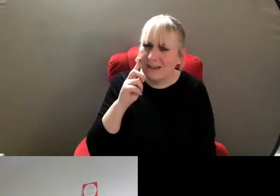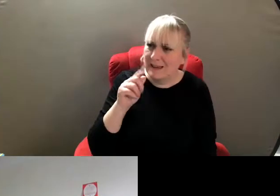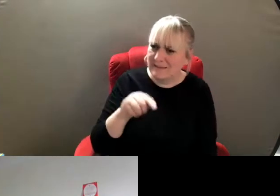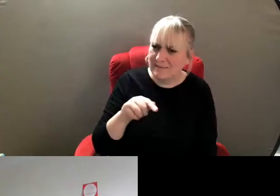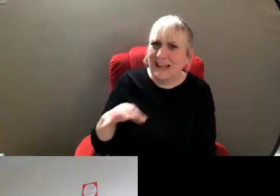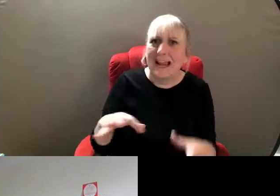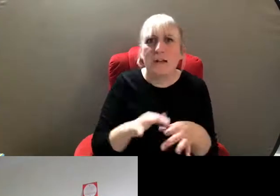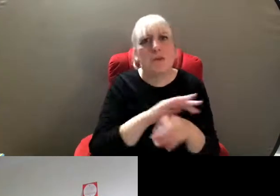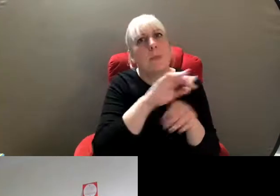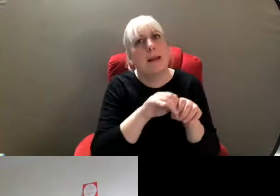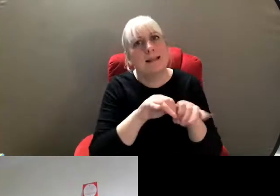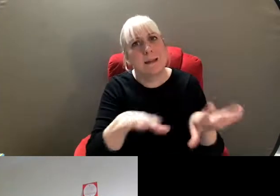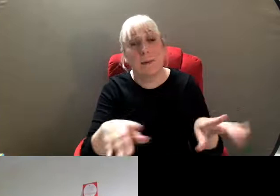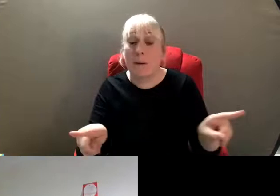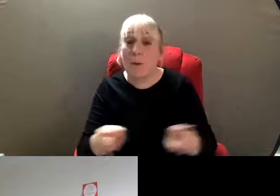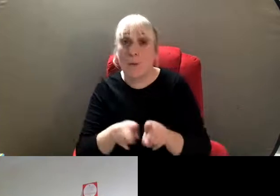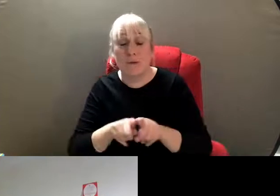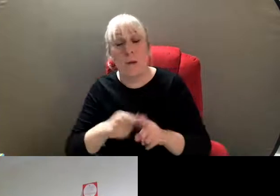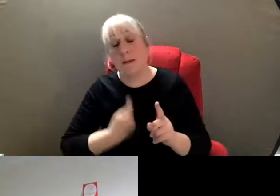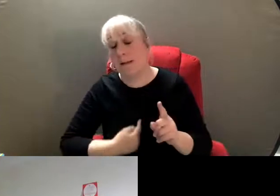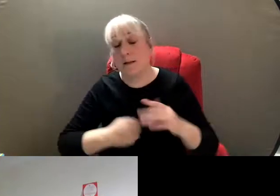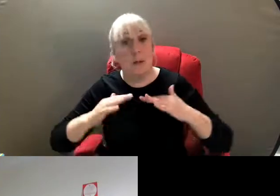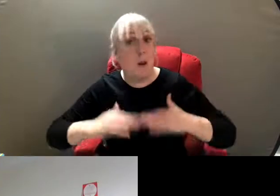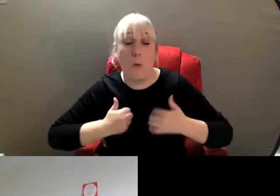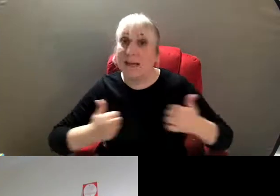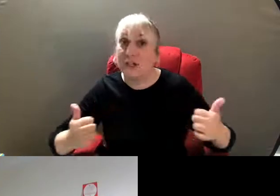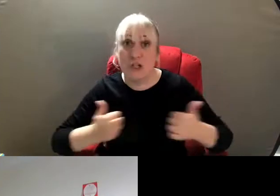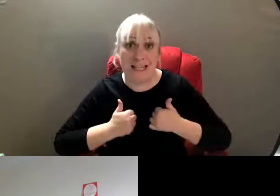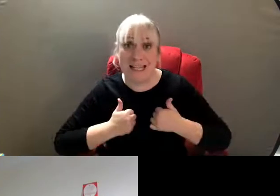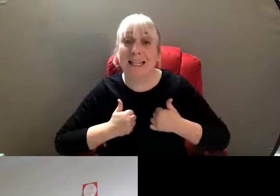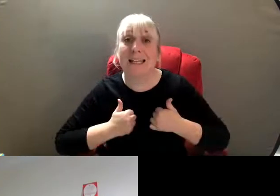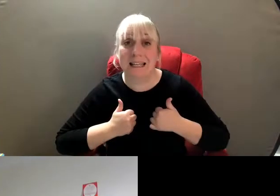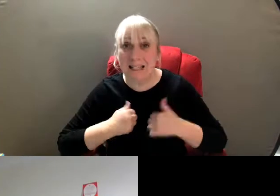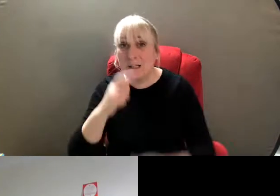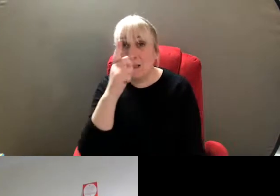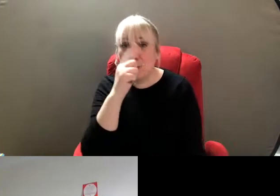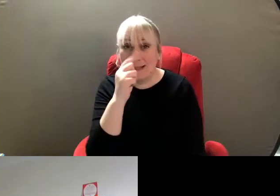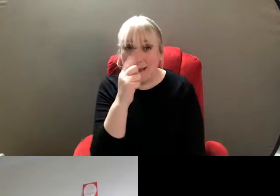also having low energy as i find social media is a really and twitter in particular i found really